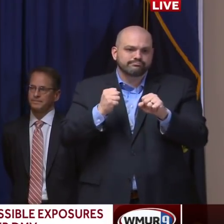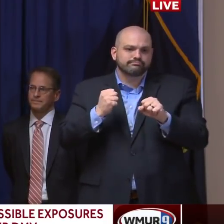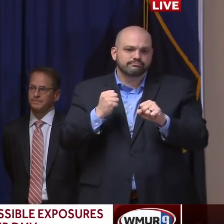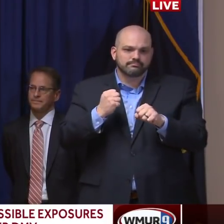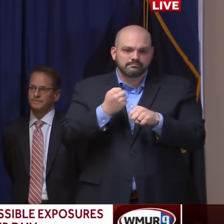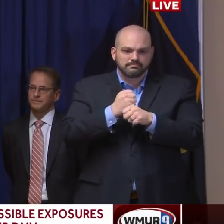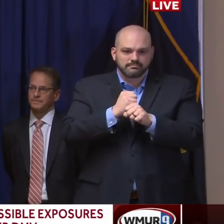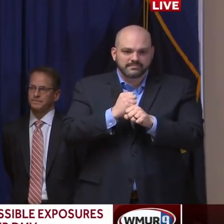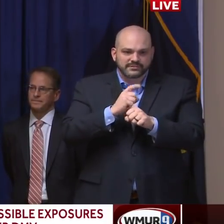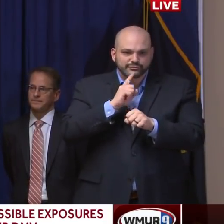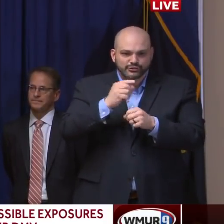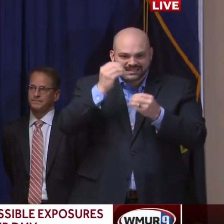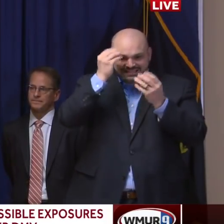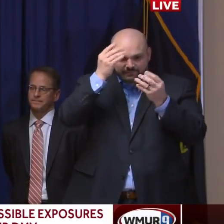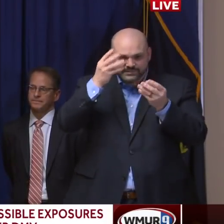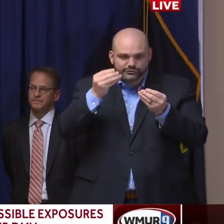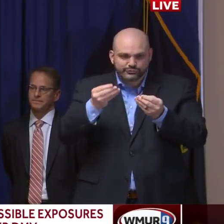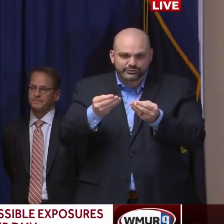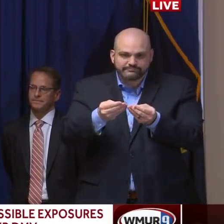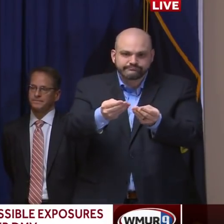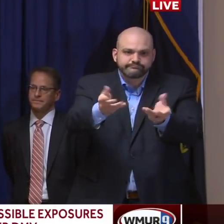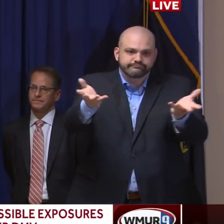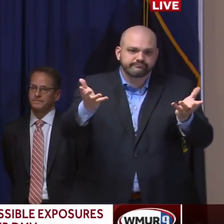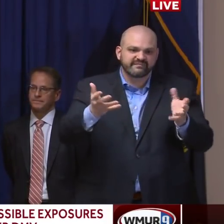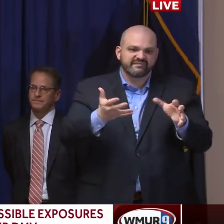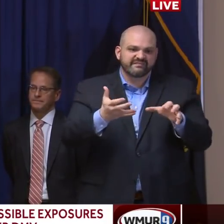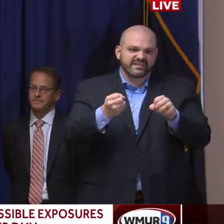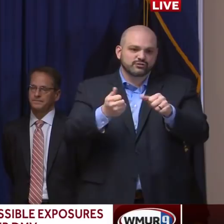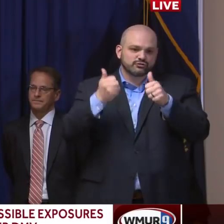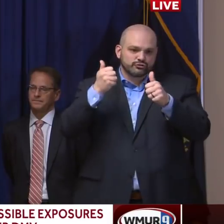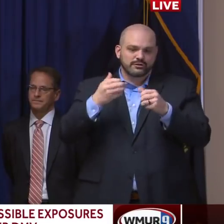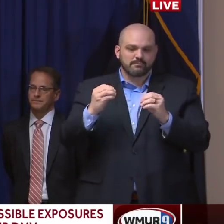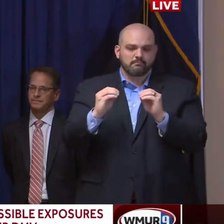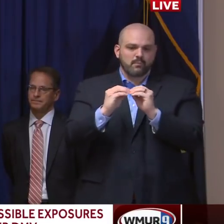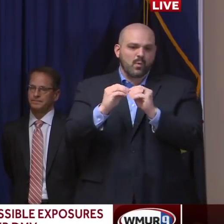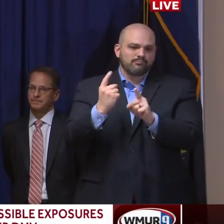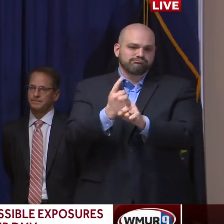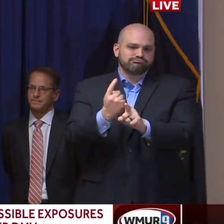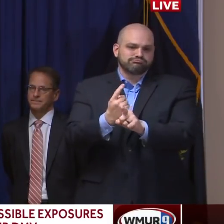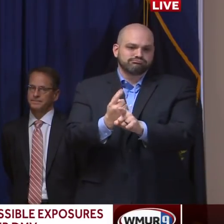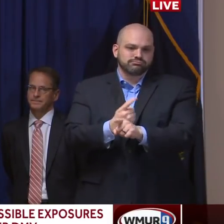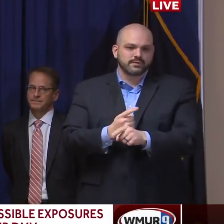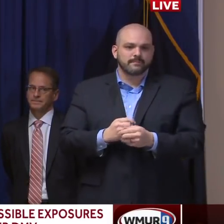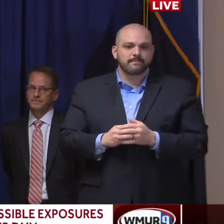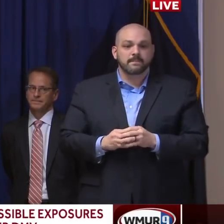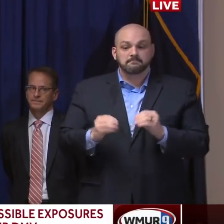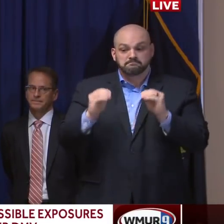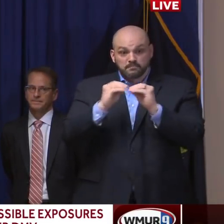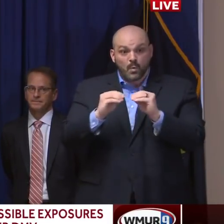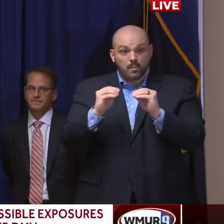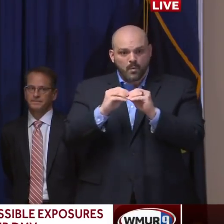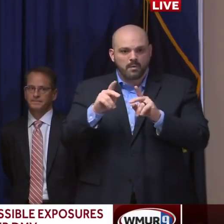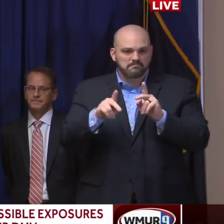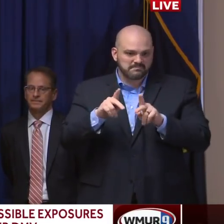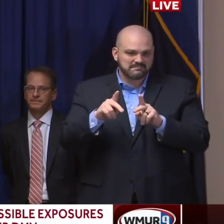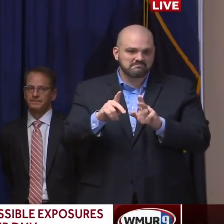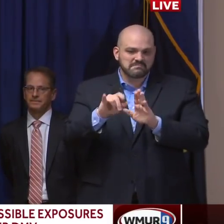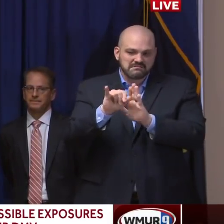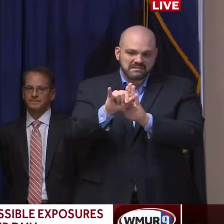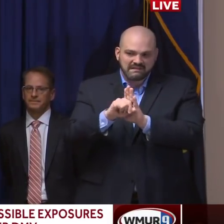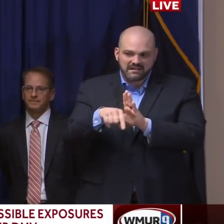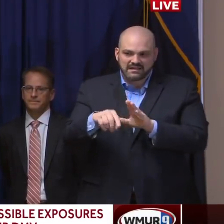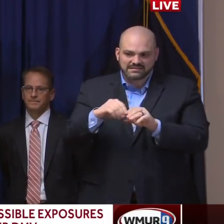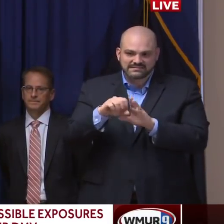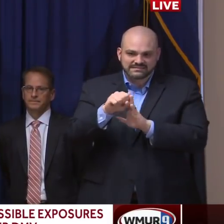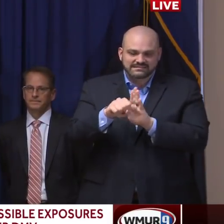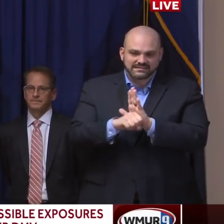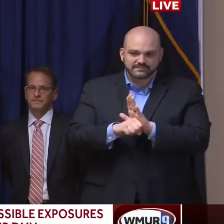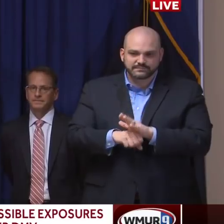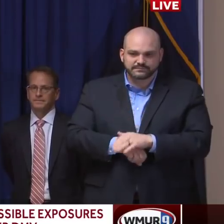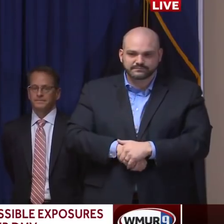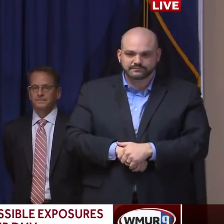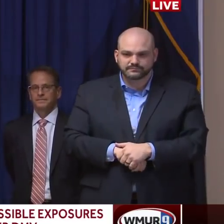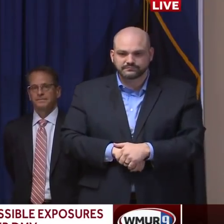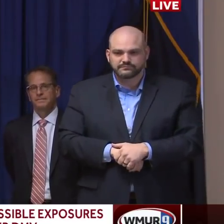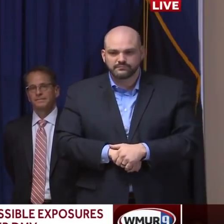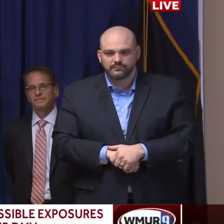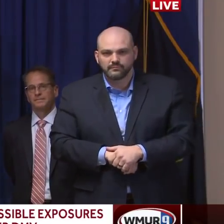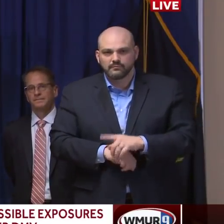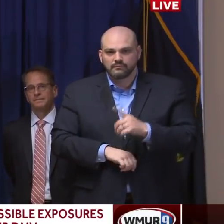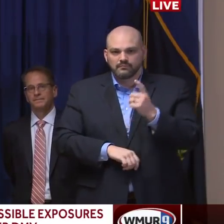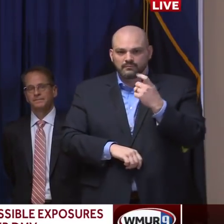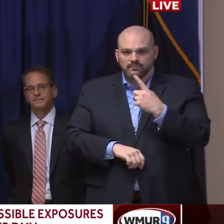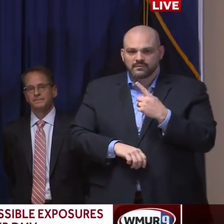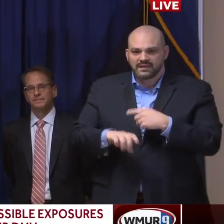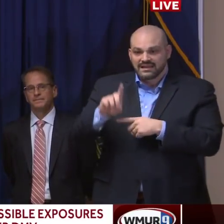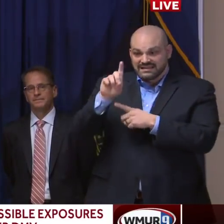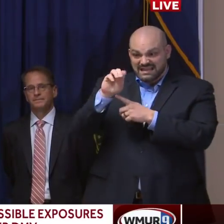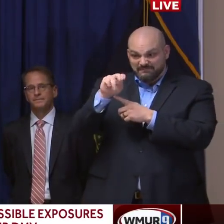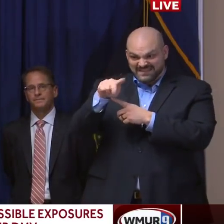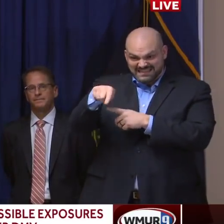WE ARE WORKING THROUGH A PROCESS TO MORE EXPEDITIOUSLY DO THAT SO THE INFORMATION IS GETTING OUT THERE QUICKER AND MORE RAPIDLY AS WE HAVE MORE PEOPLE IDENTIFY WITHIN THE STATE WITH COVID-19.